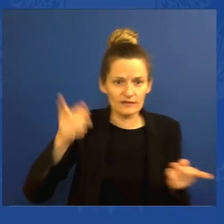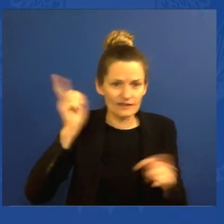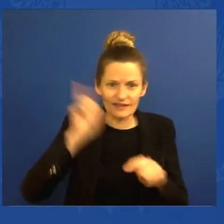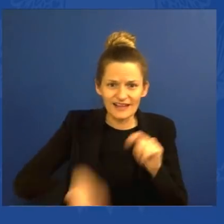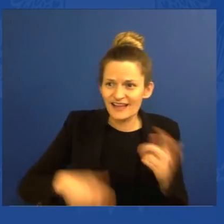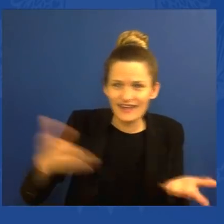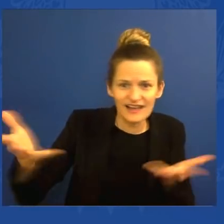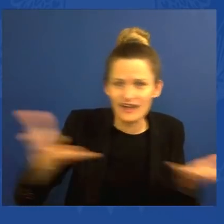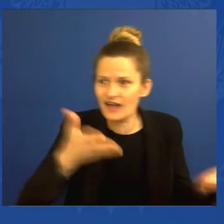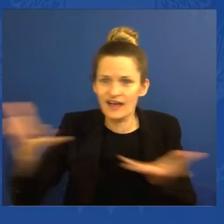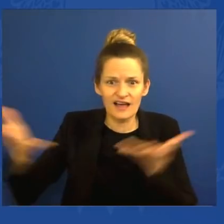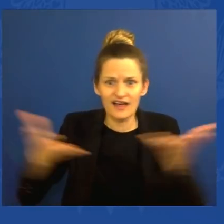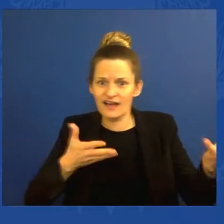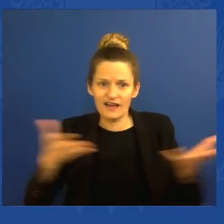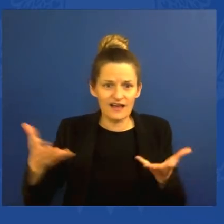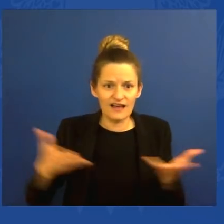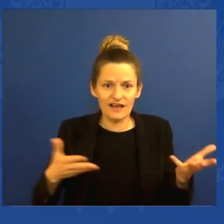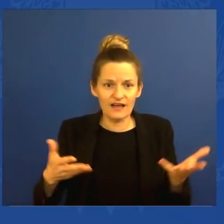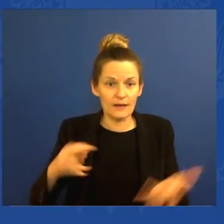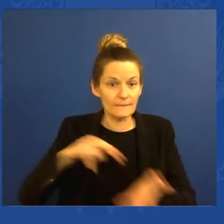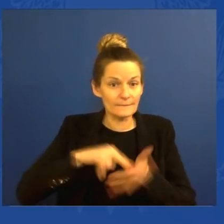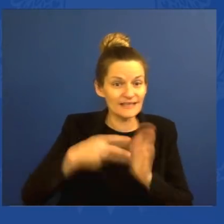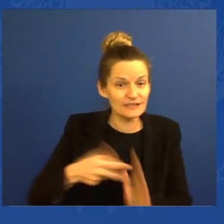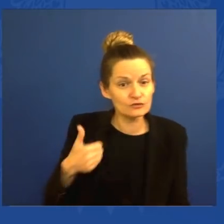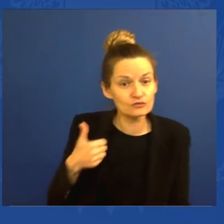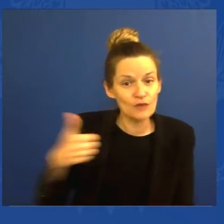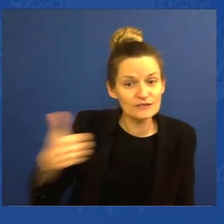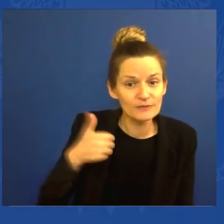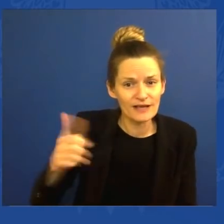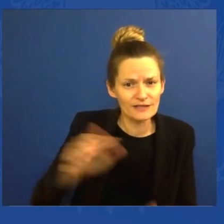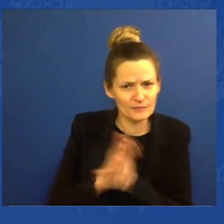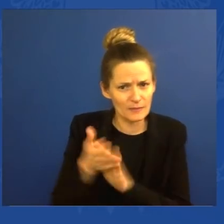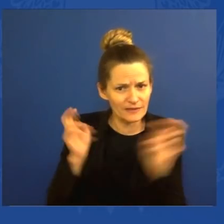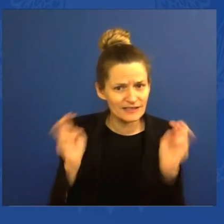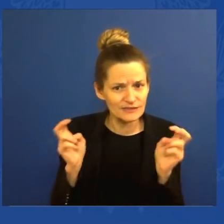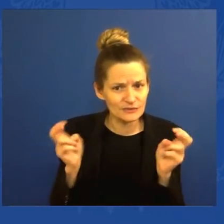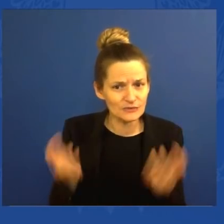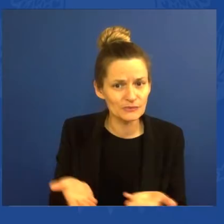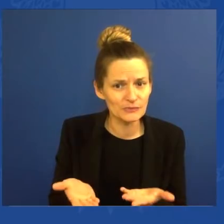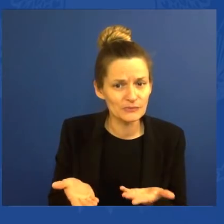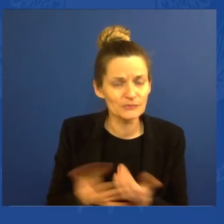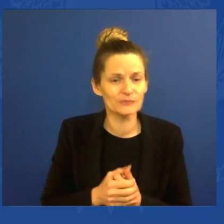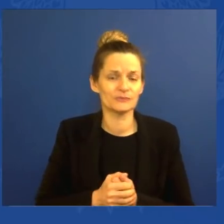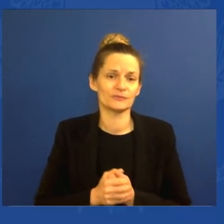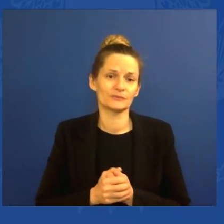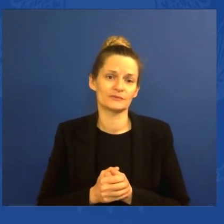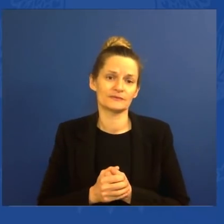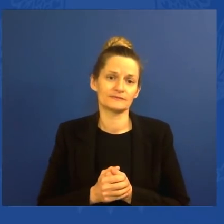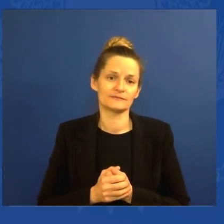as well as lowering the cost of consumer electronics, et cetera, et cetera. But we also saw during the pandemic